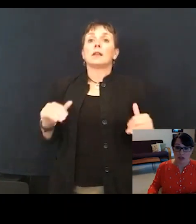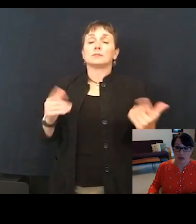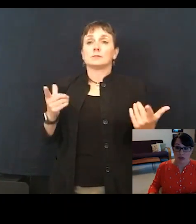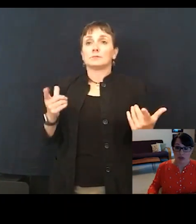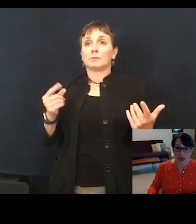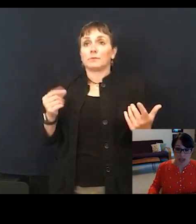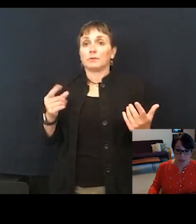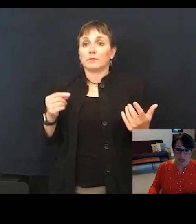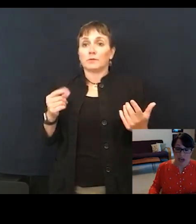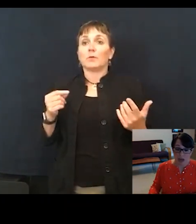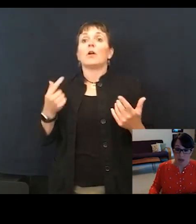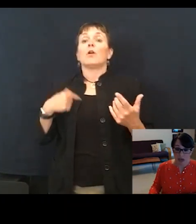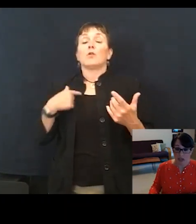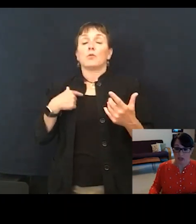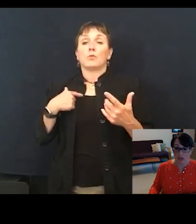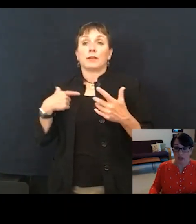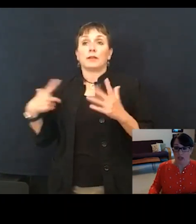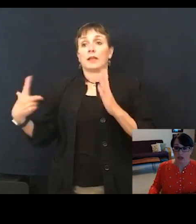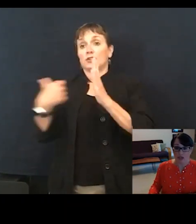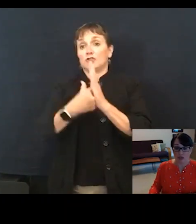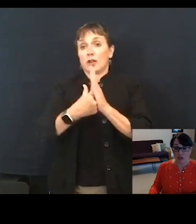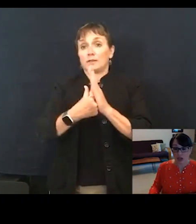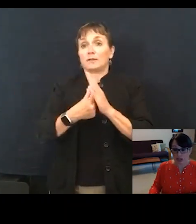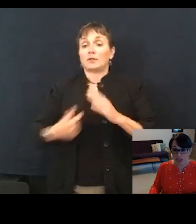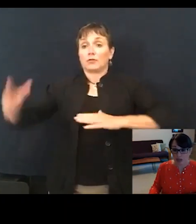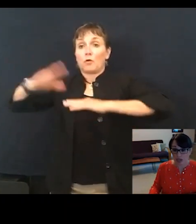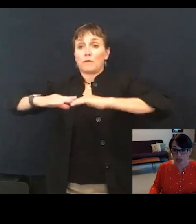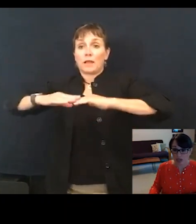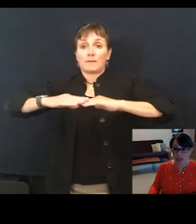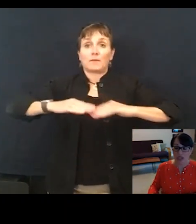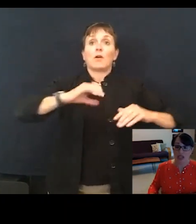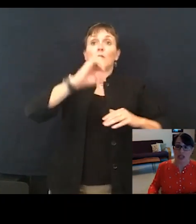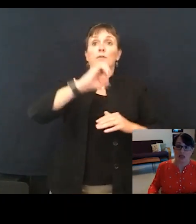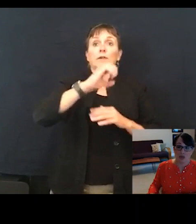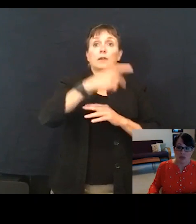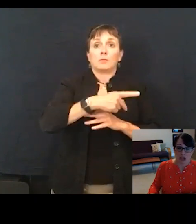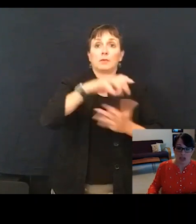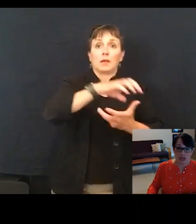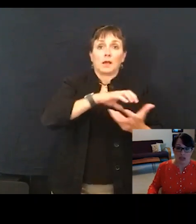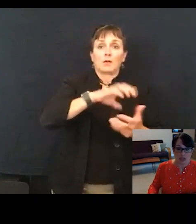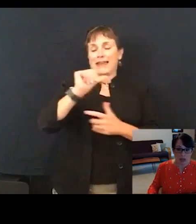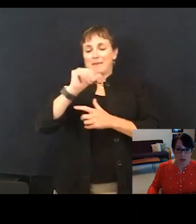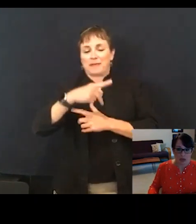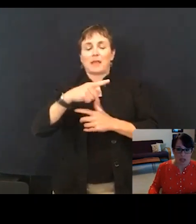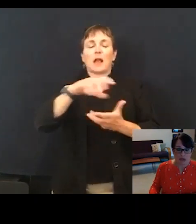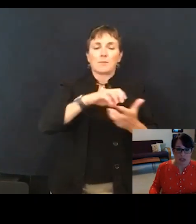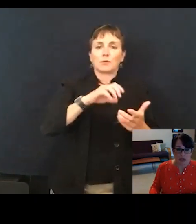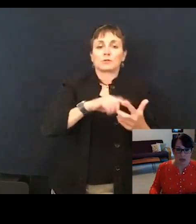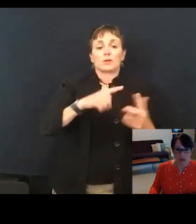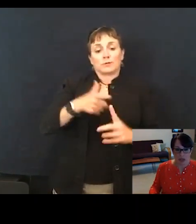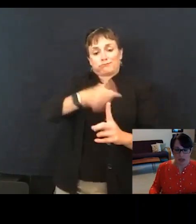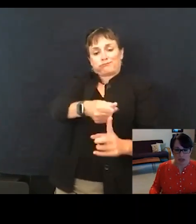for the AP hybrid vectors into wild type mice. And we find that the simple overlap vectors were relatively